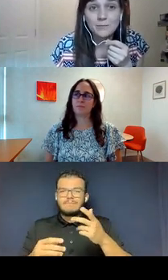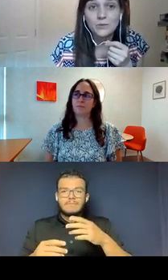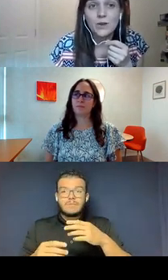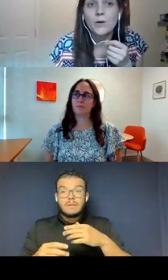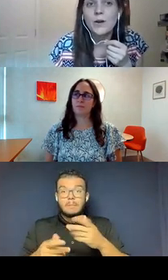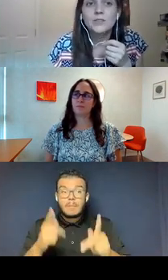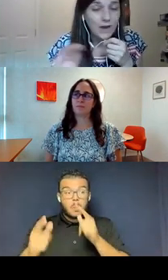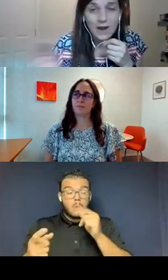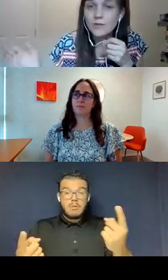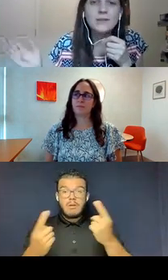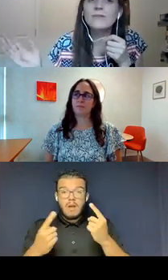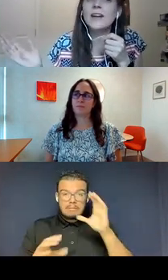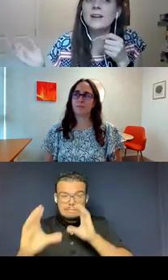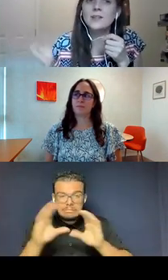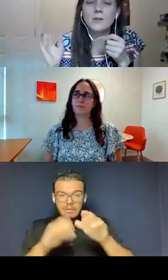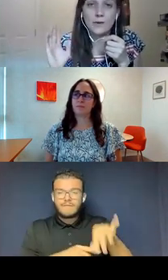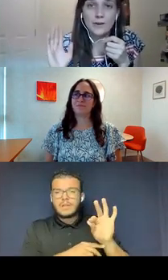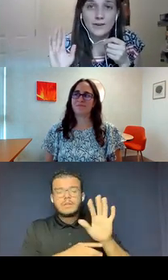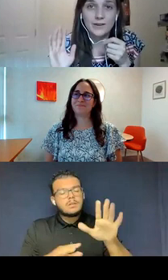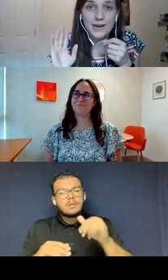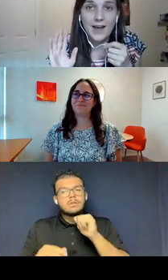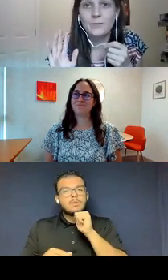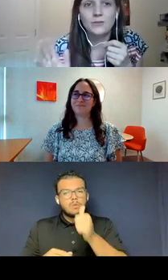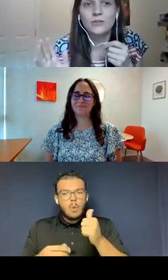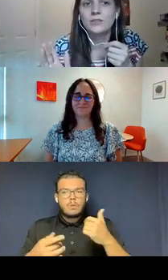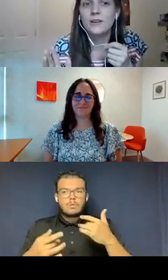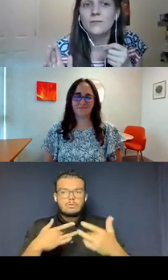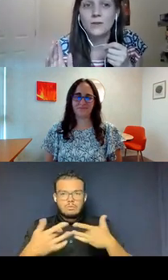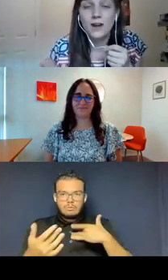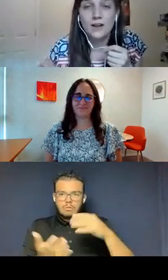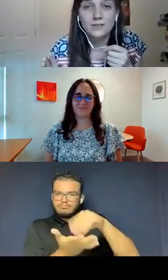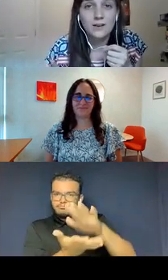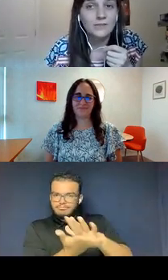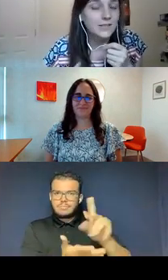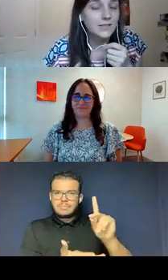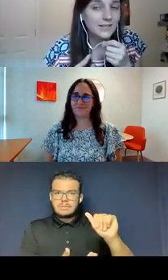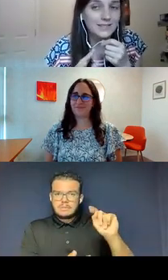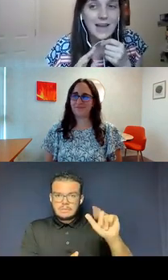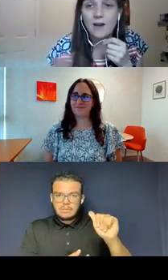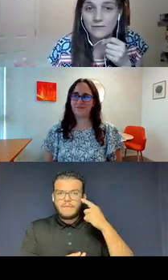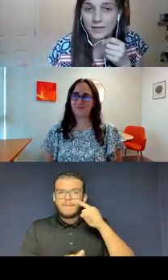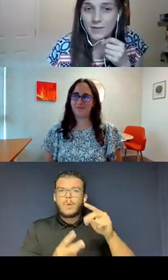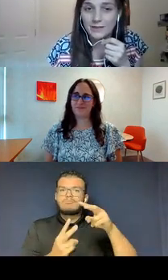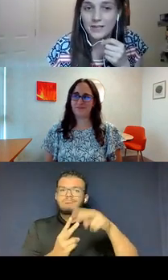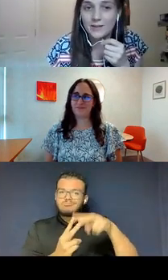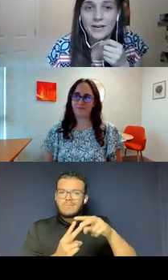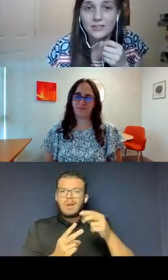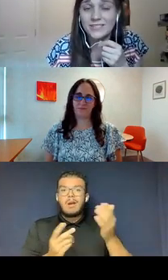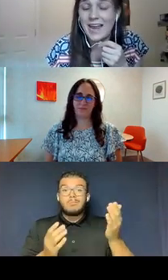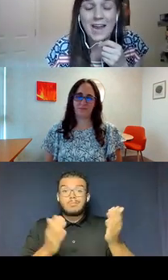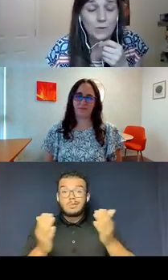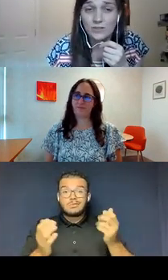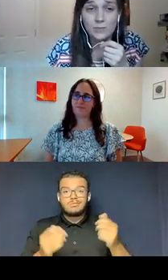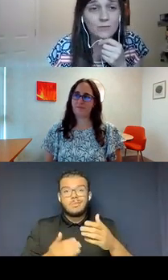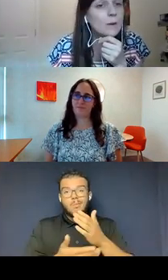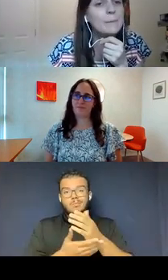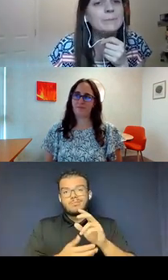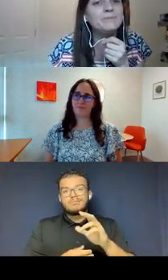So don't ever be afraid to report your data as partially served or not served. It does not reflect badly on your agency in any way, shape, or form.